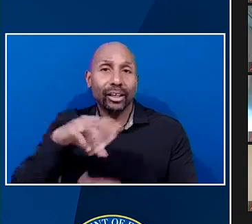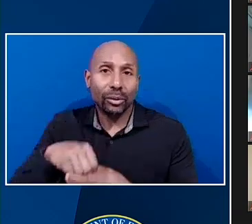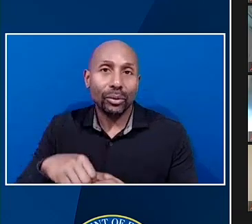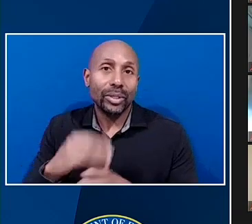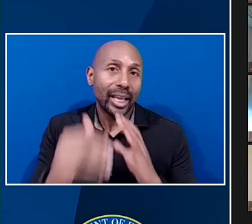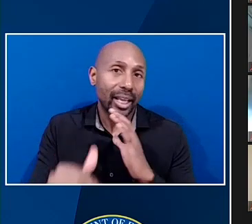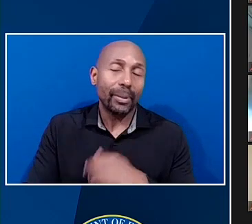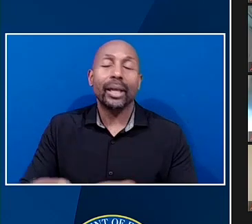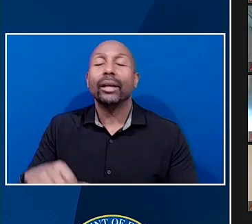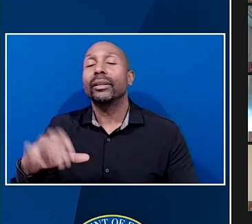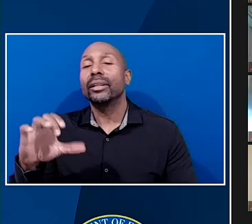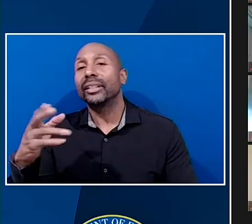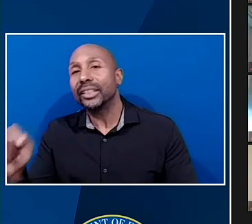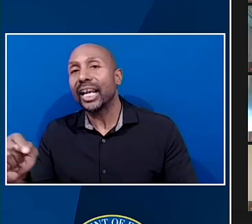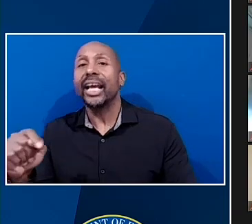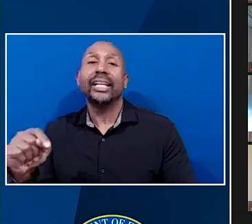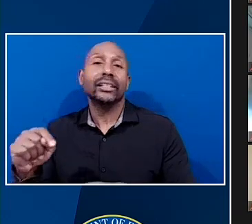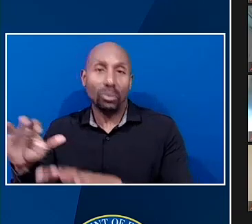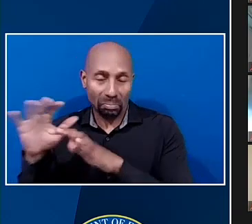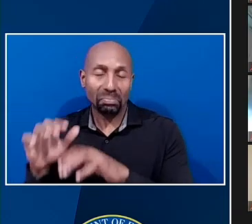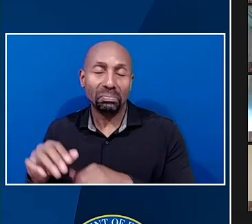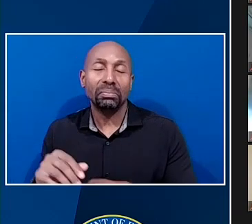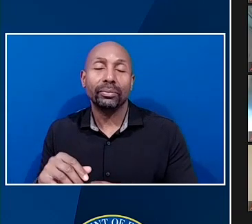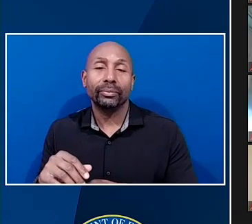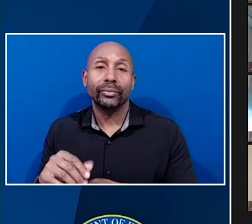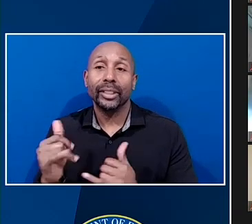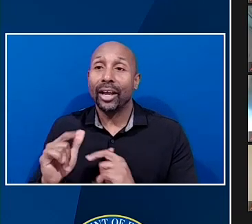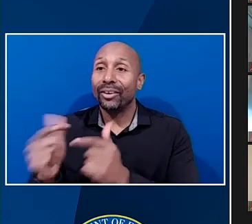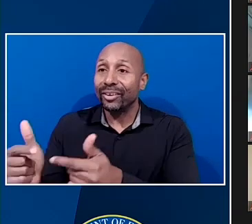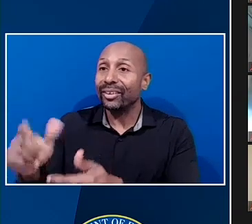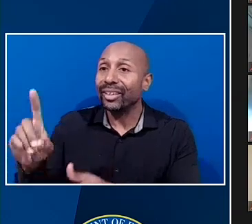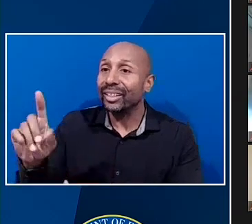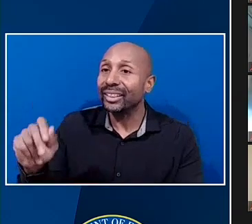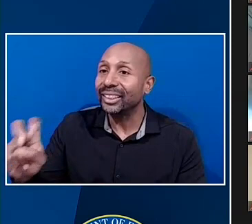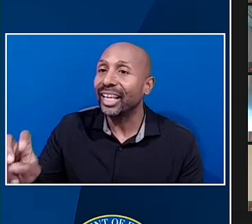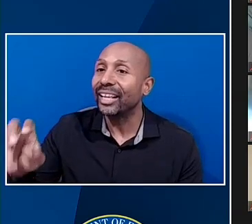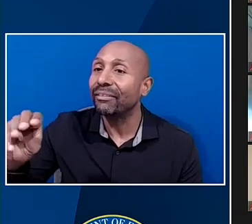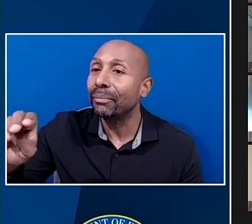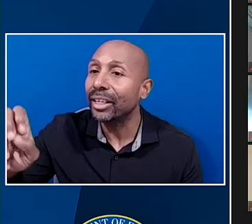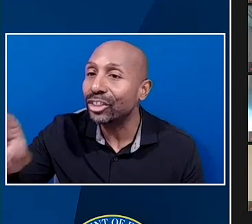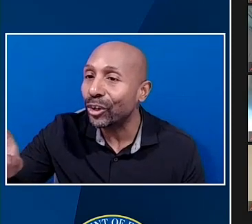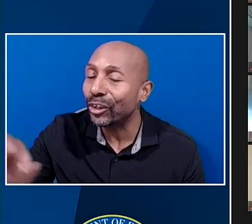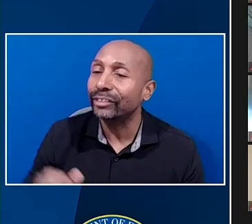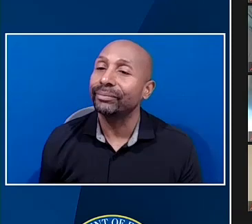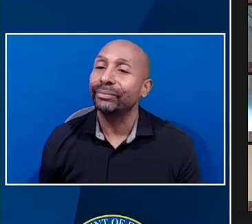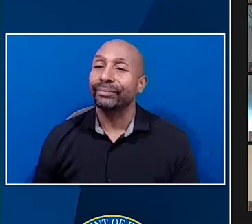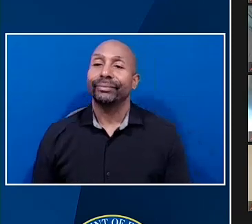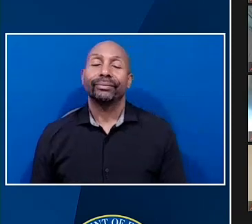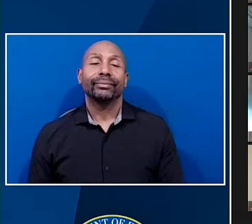to turn it over to Dave Musser. Alright. Thanks, Krystil.